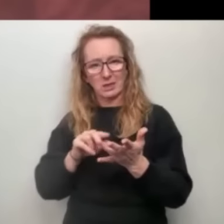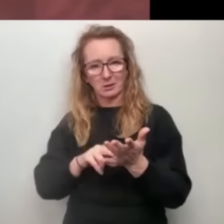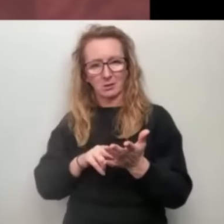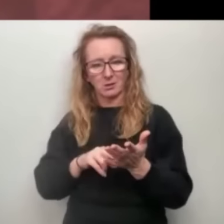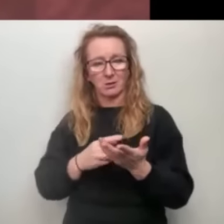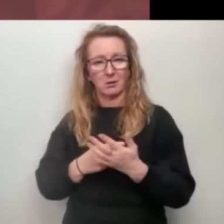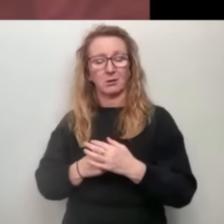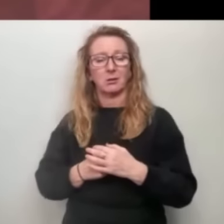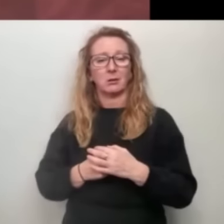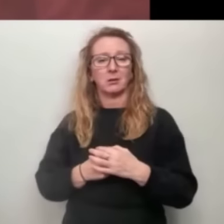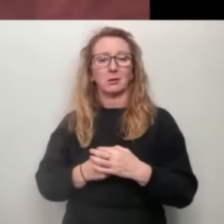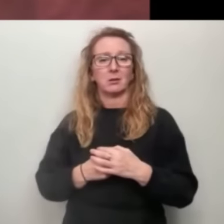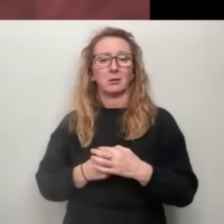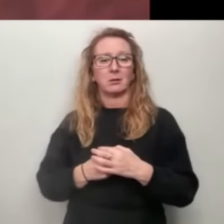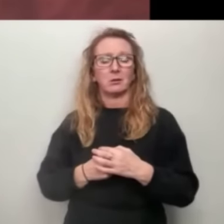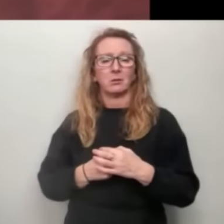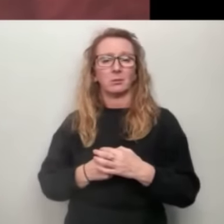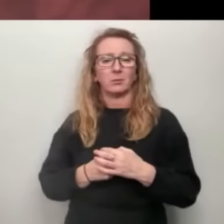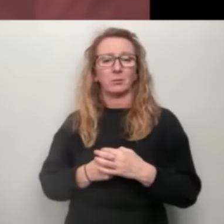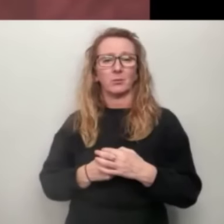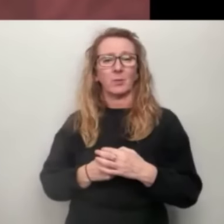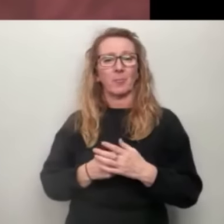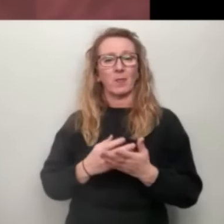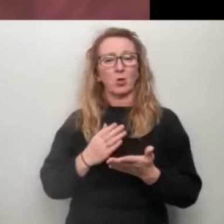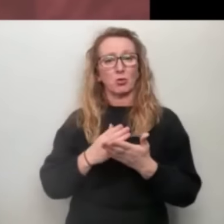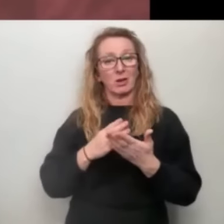more arbitrary dates and towards an assessment of impacts